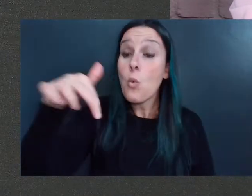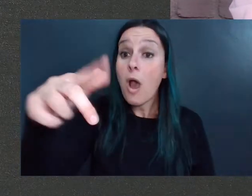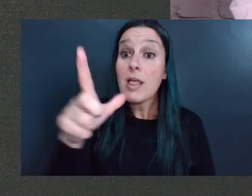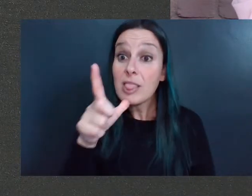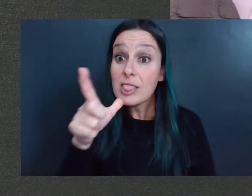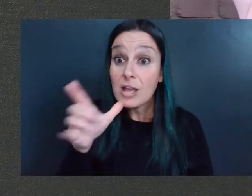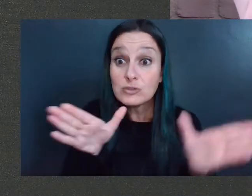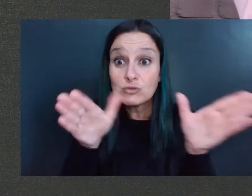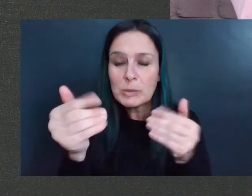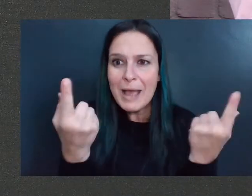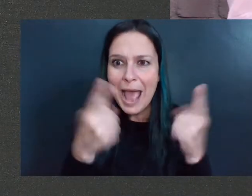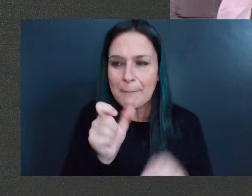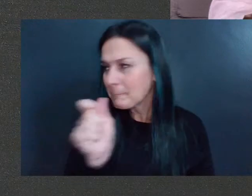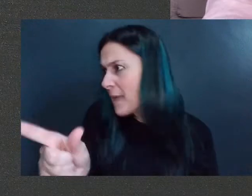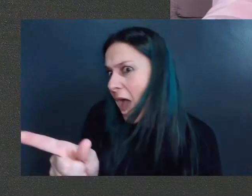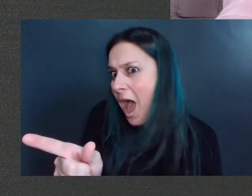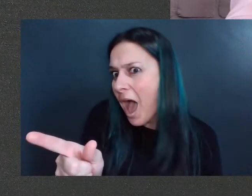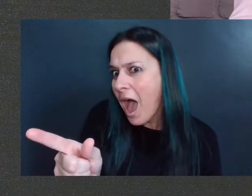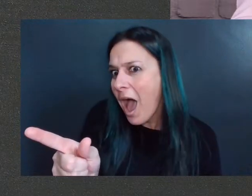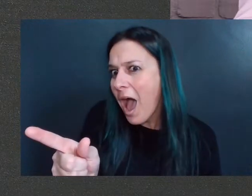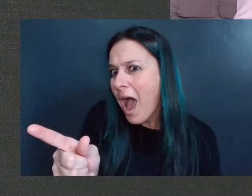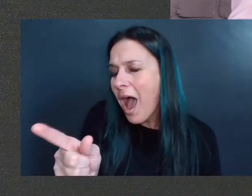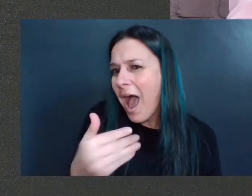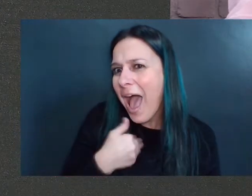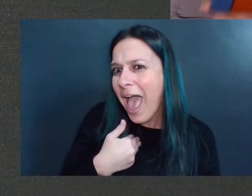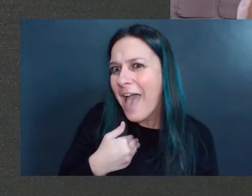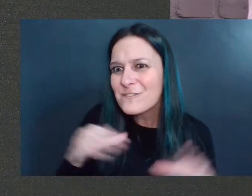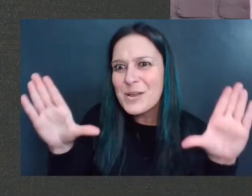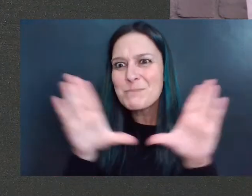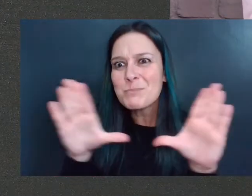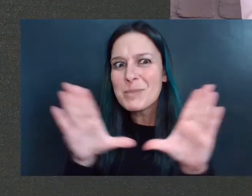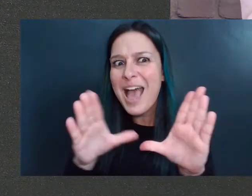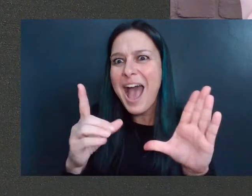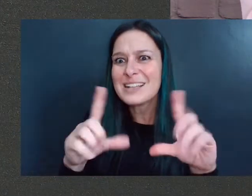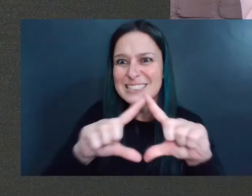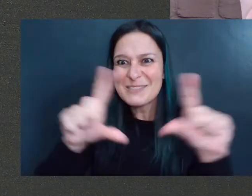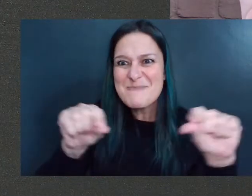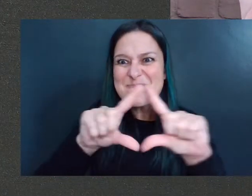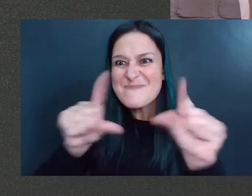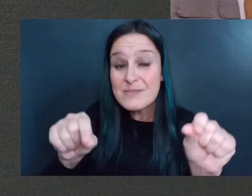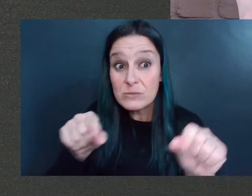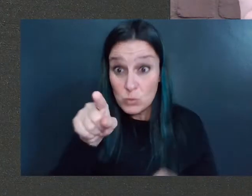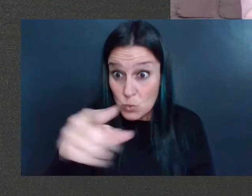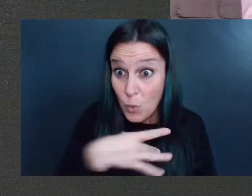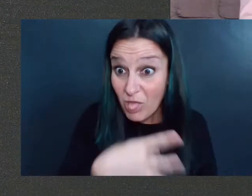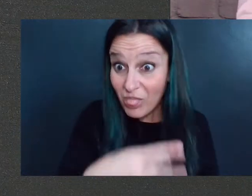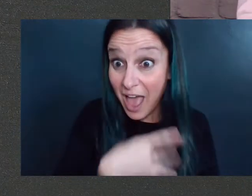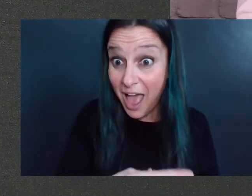he'll see some building blocks. Do you like to play with blocks?